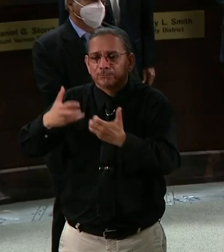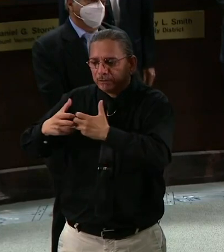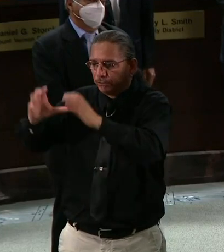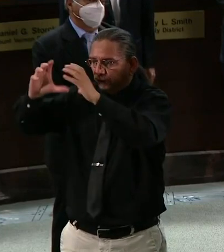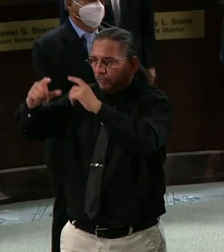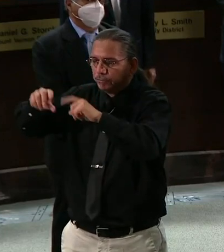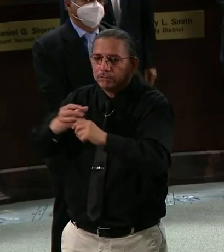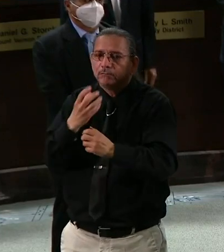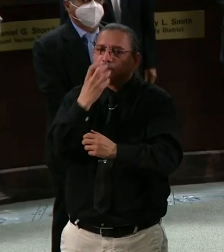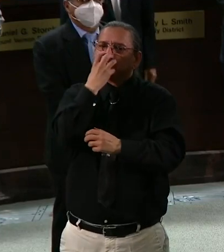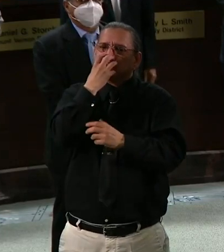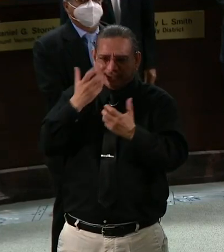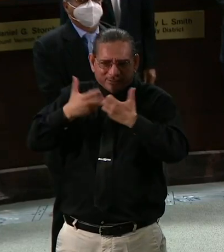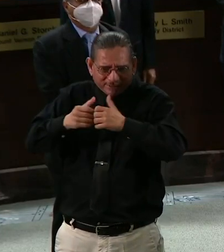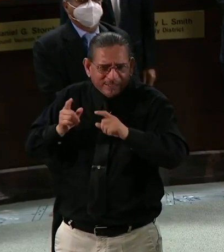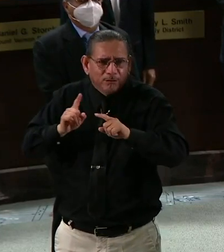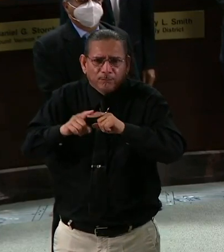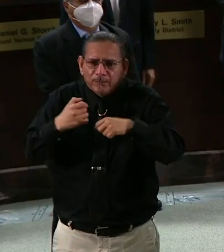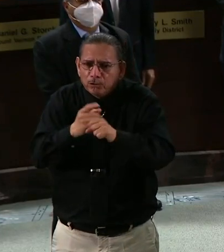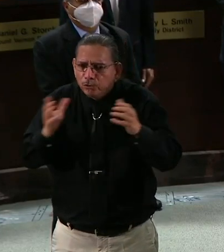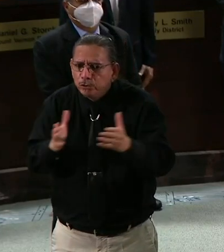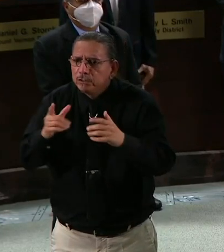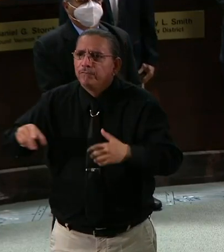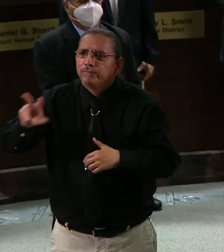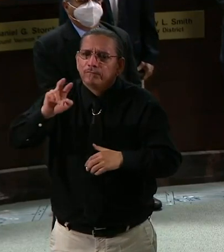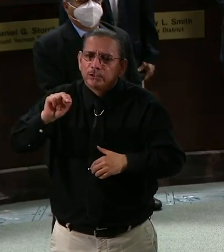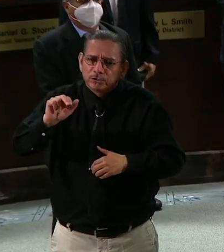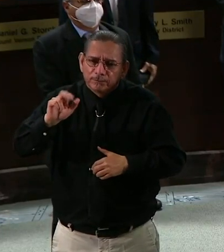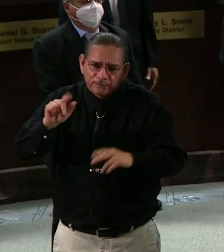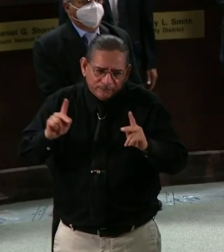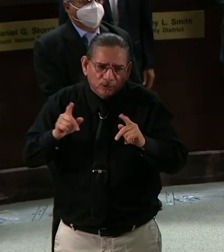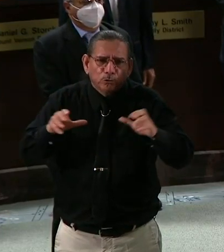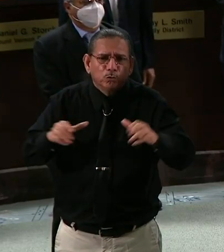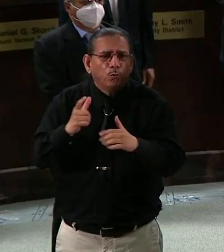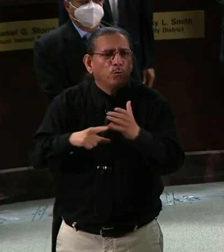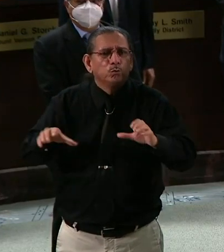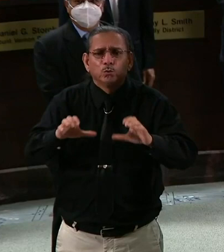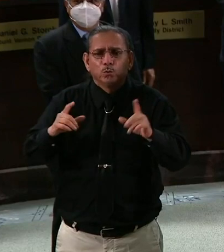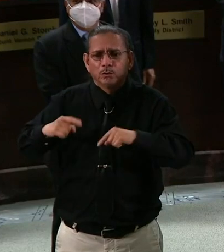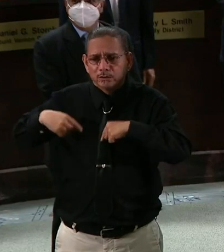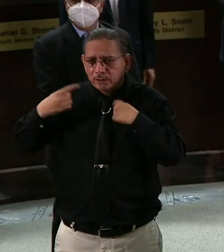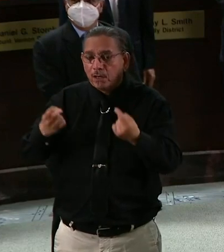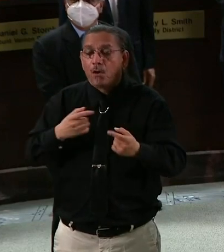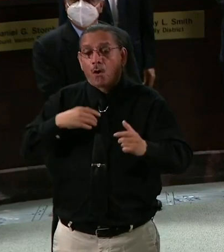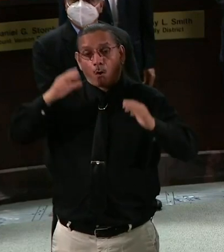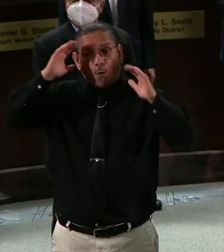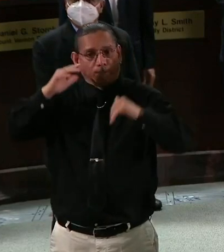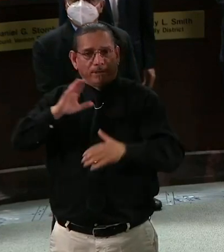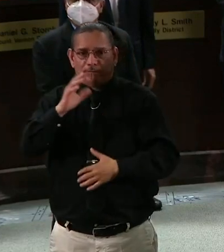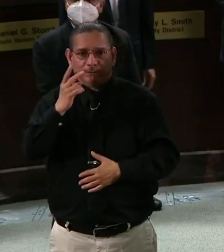EXCEPT OF I WOULD JUST SAY TO ALL VIRGINIA KEEP DOING WHAT YOU'RE DOING WHAT YOU'RE DOING